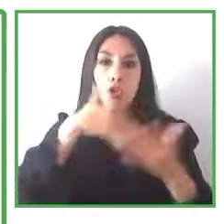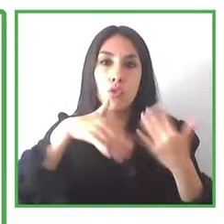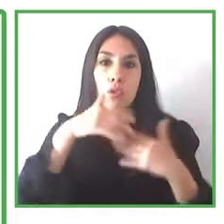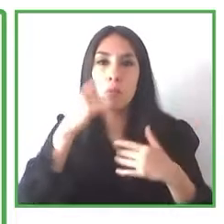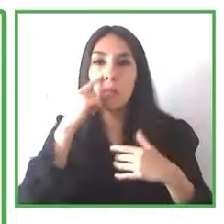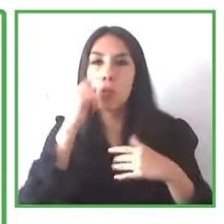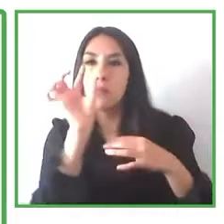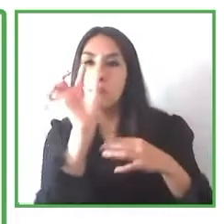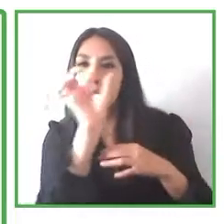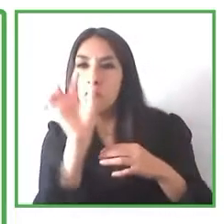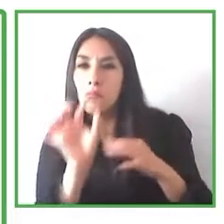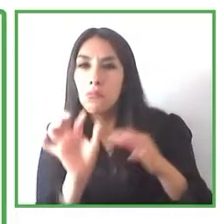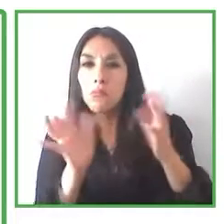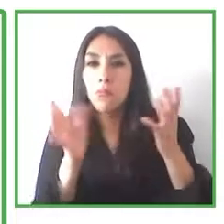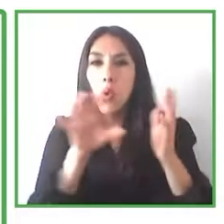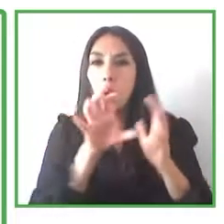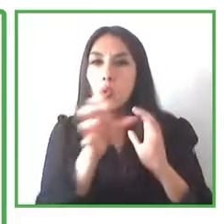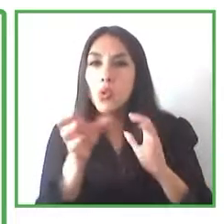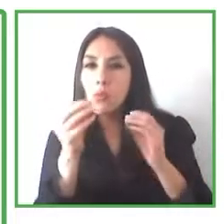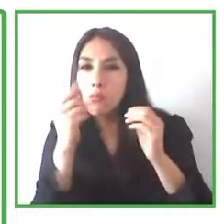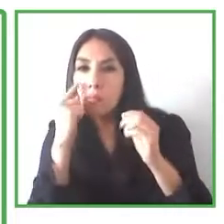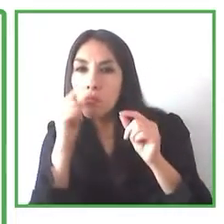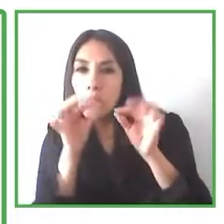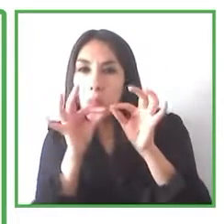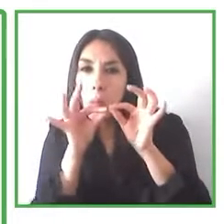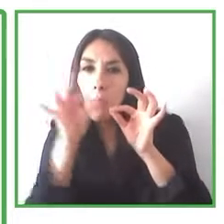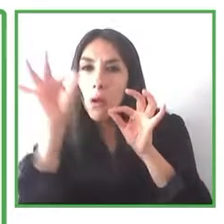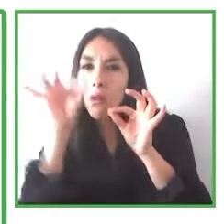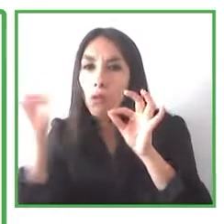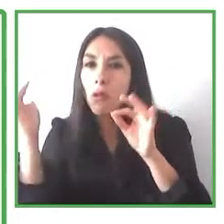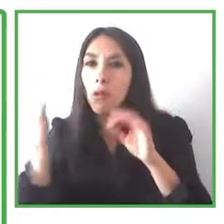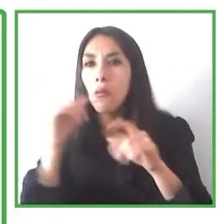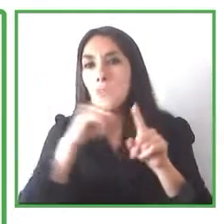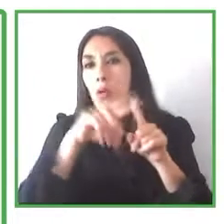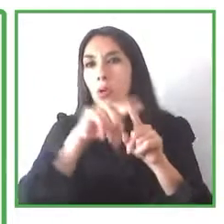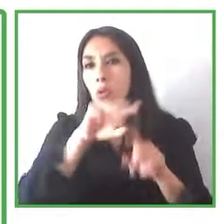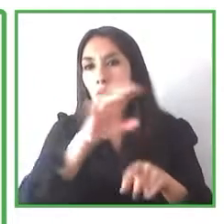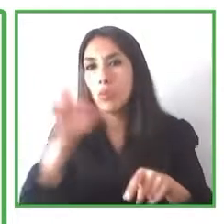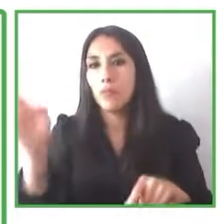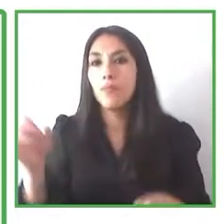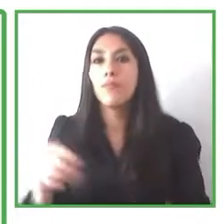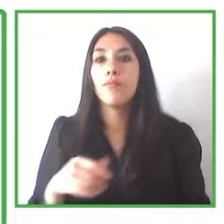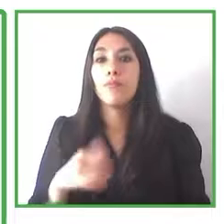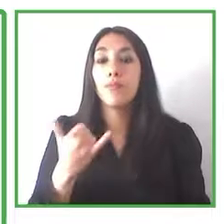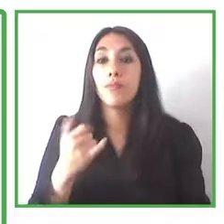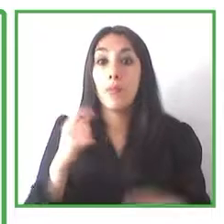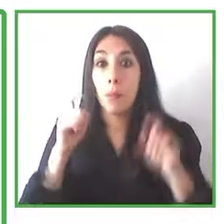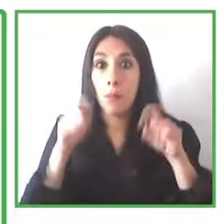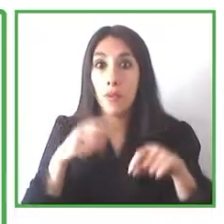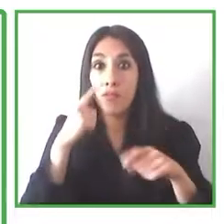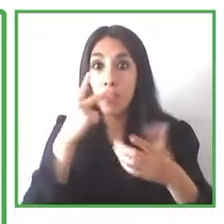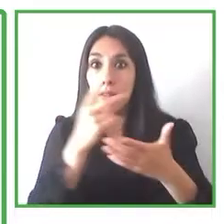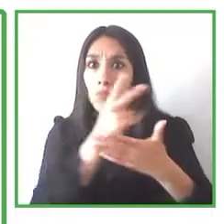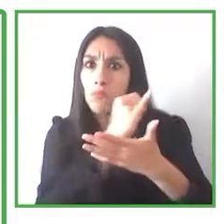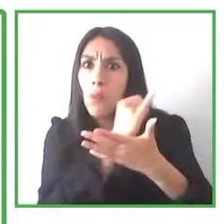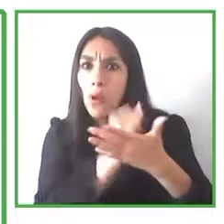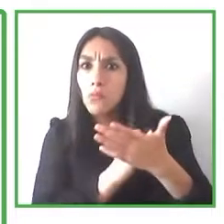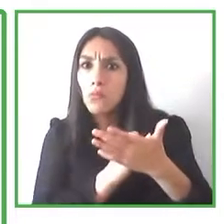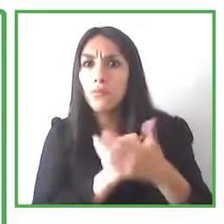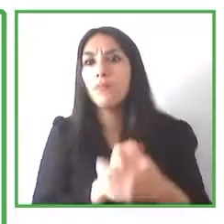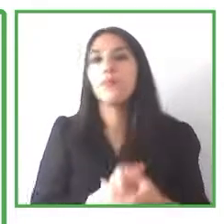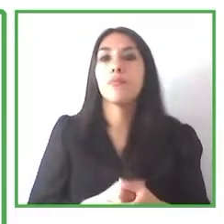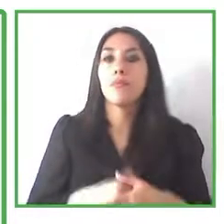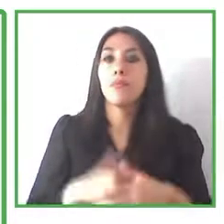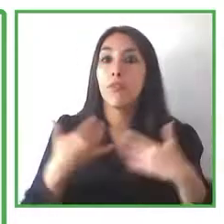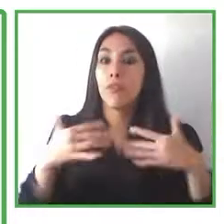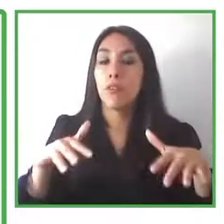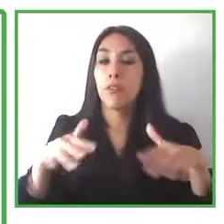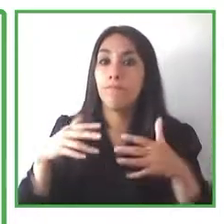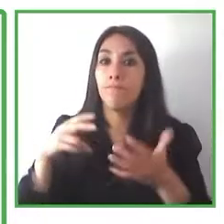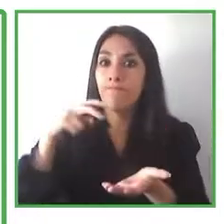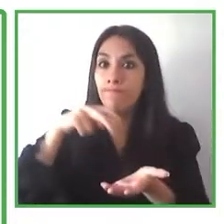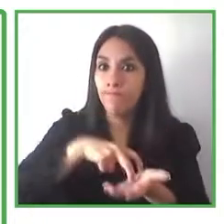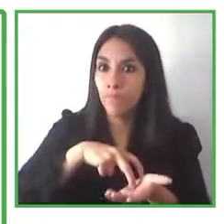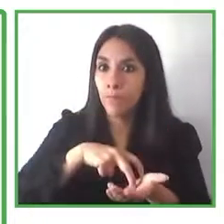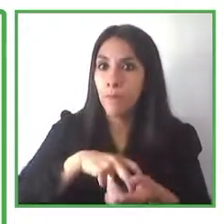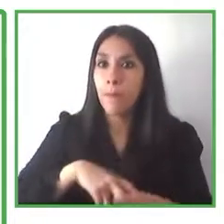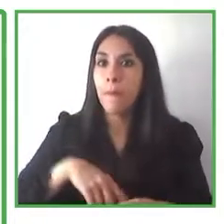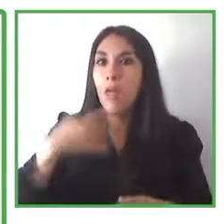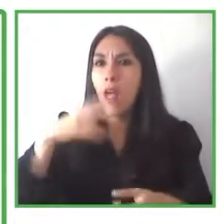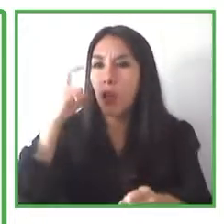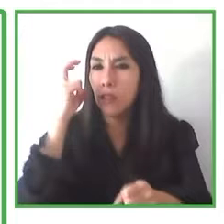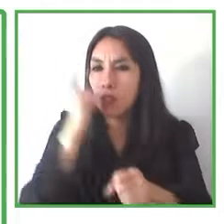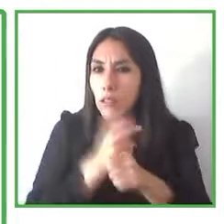and being an isolated country, these were artistic disciplines and on stage deployments